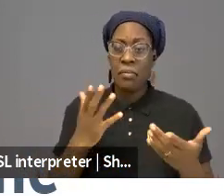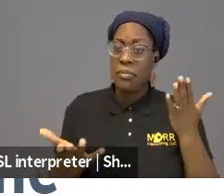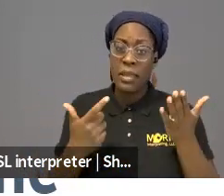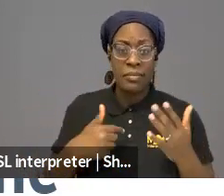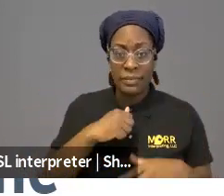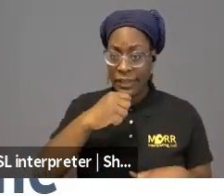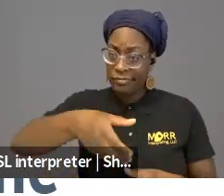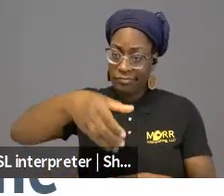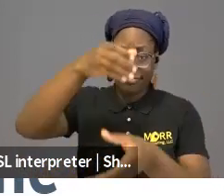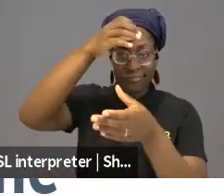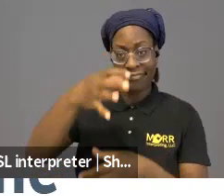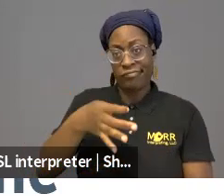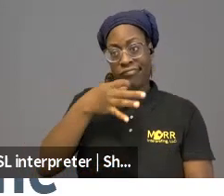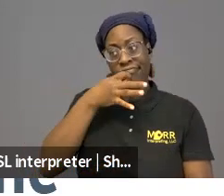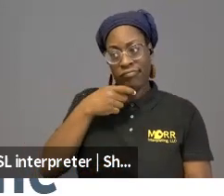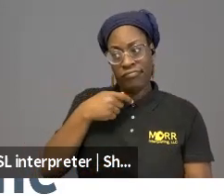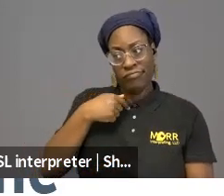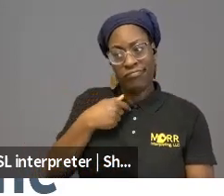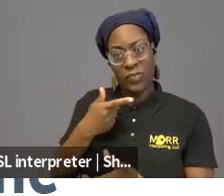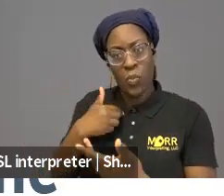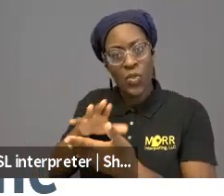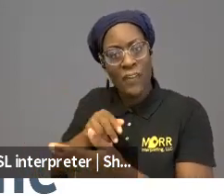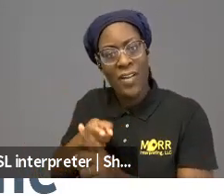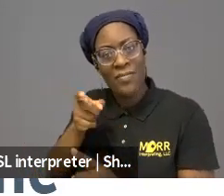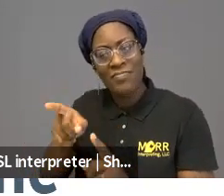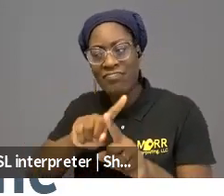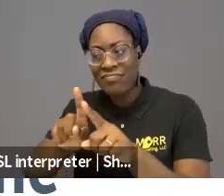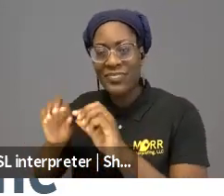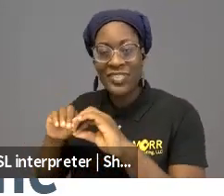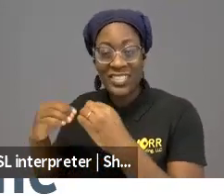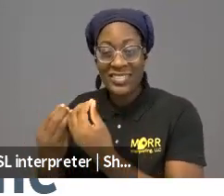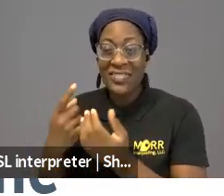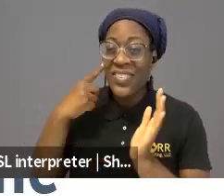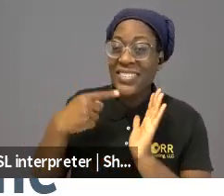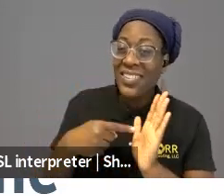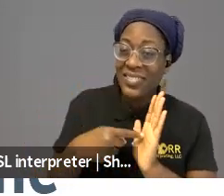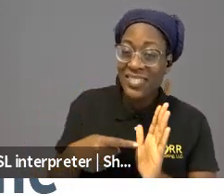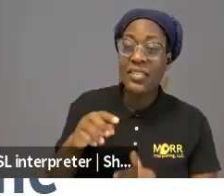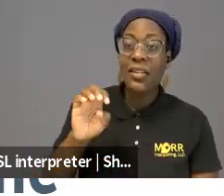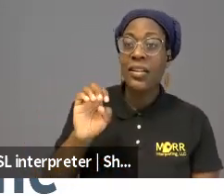Dembsey's recent OWCA webinar on the Introduction to Digital Accessibility Principles really changed